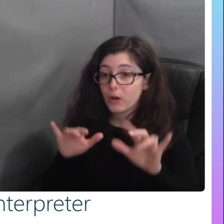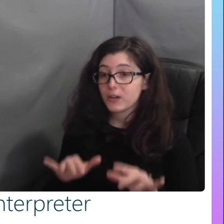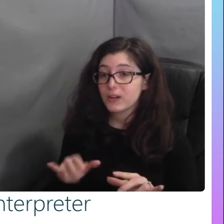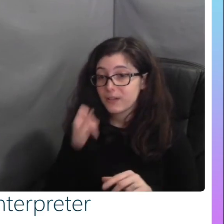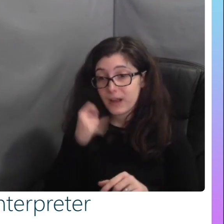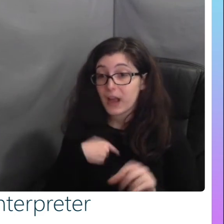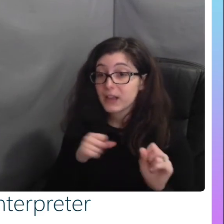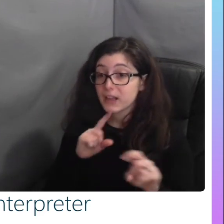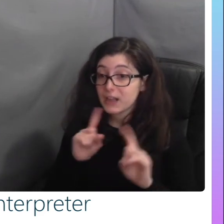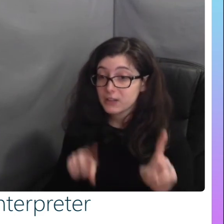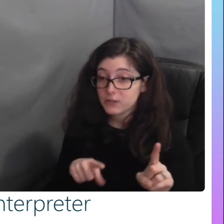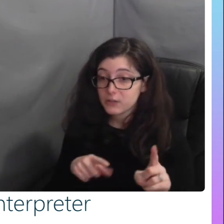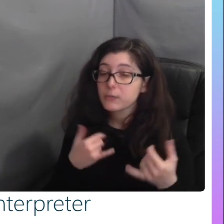but let's go ahead and start out.